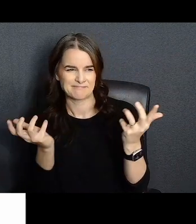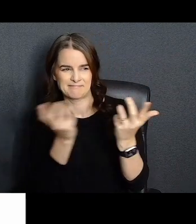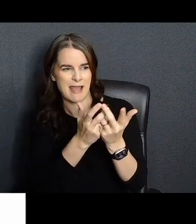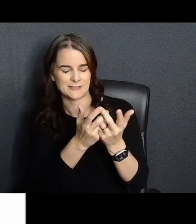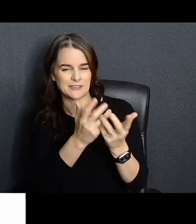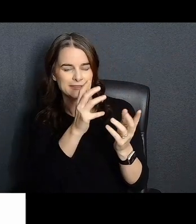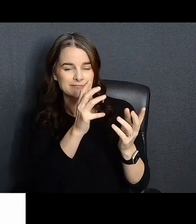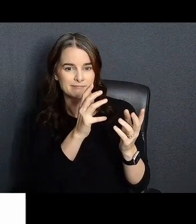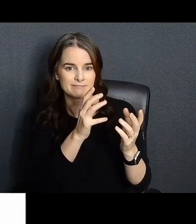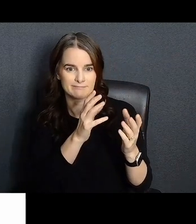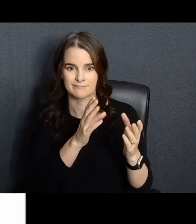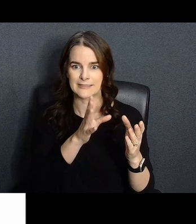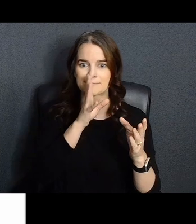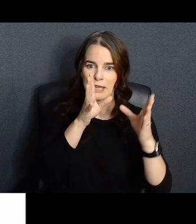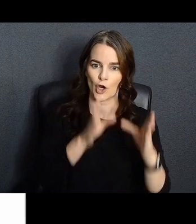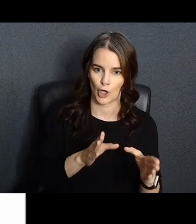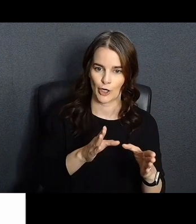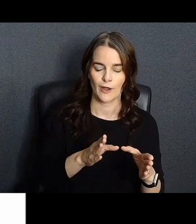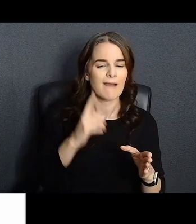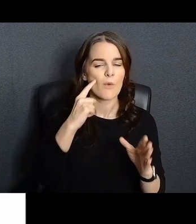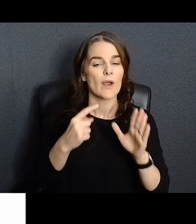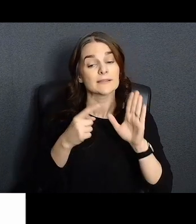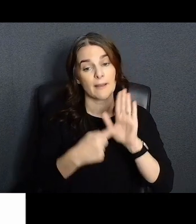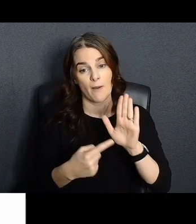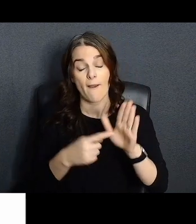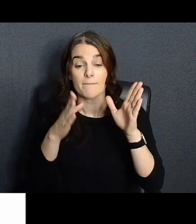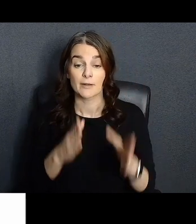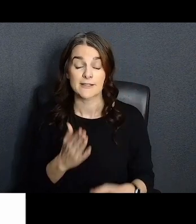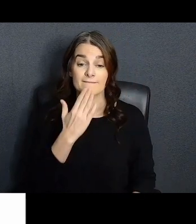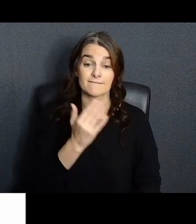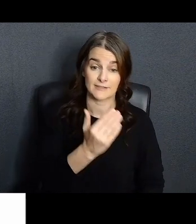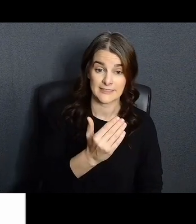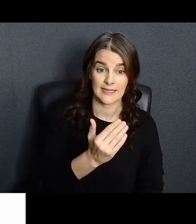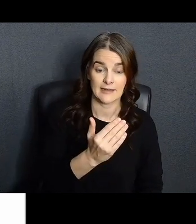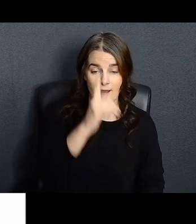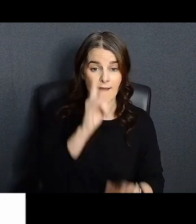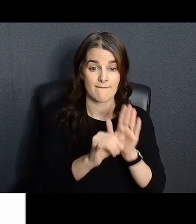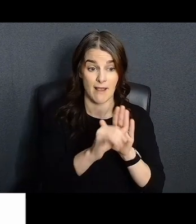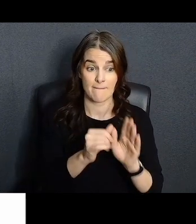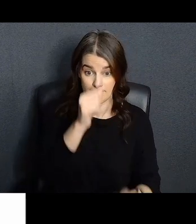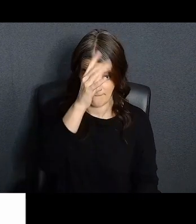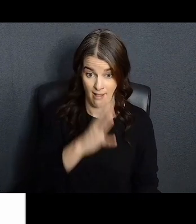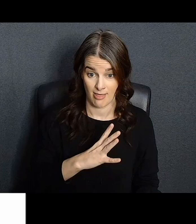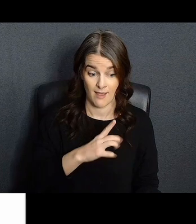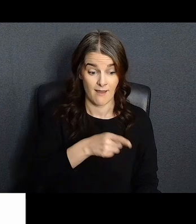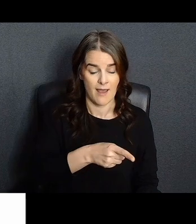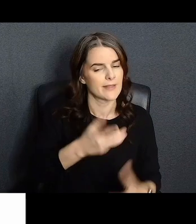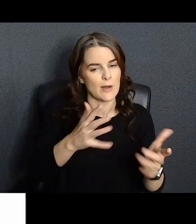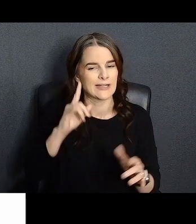So for example, maybe a 15-year-old high school student who identifies as male, they're not going to want to sound like